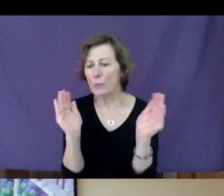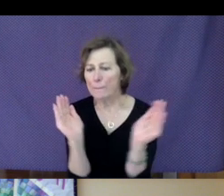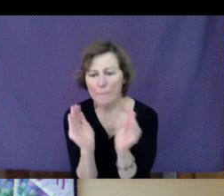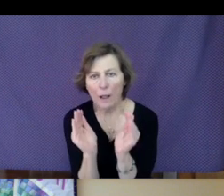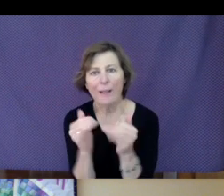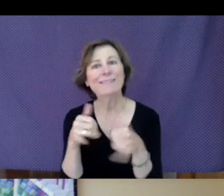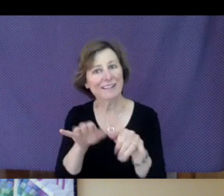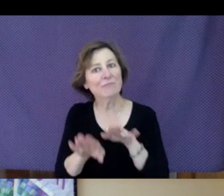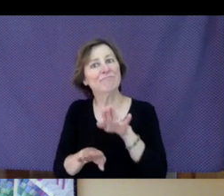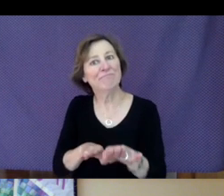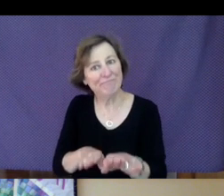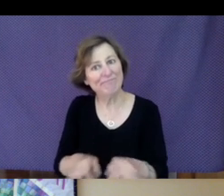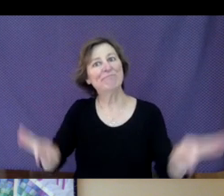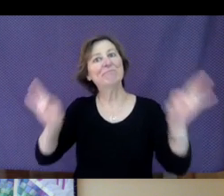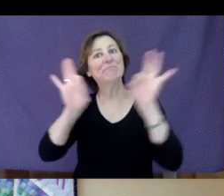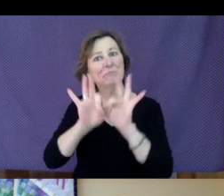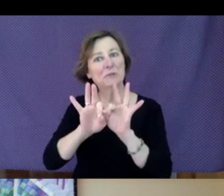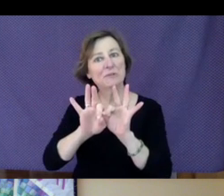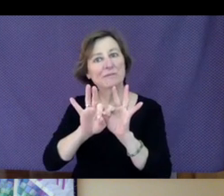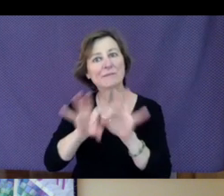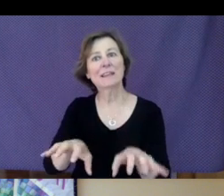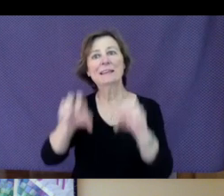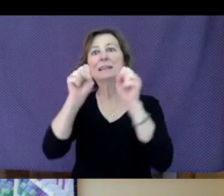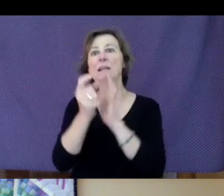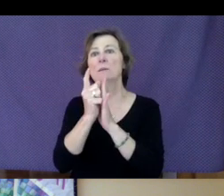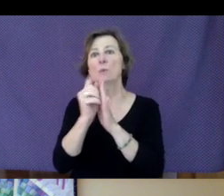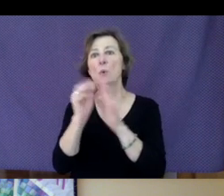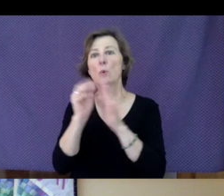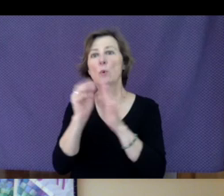Let's take a moment to focus on all that we have to be grateful for